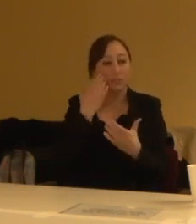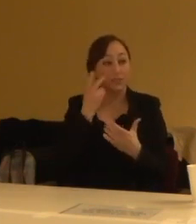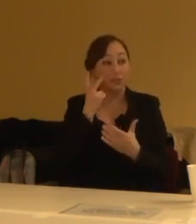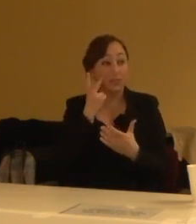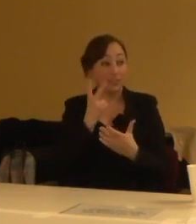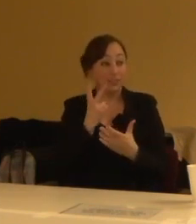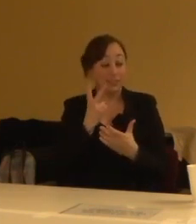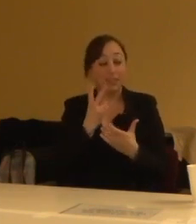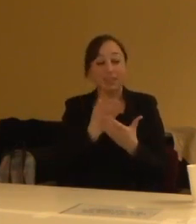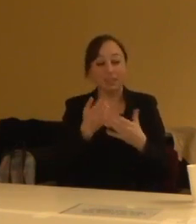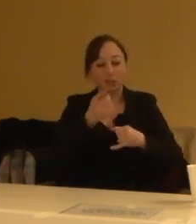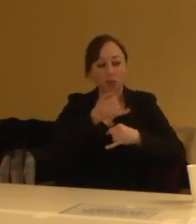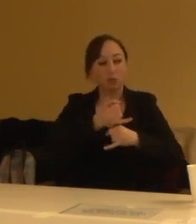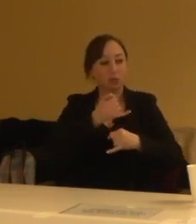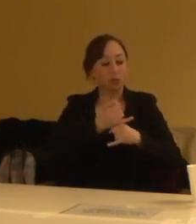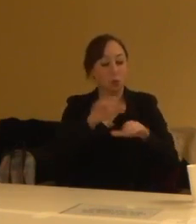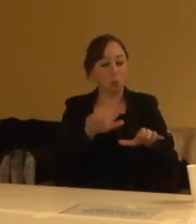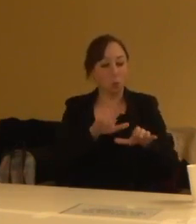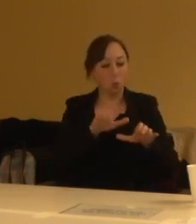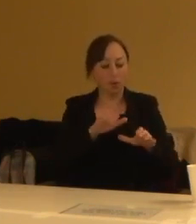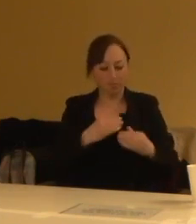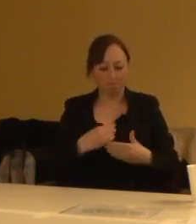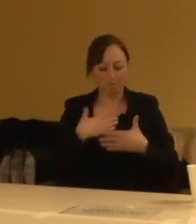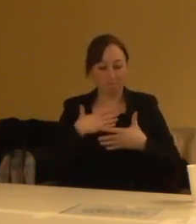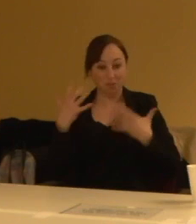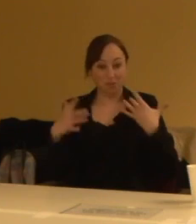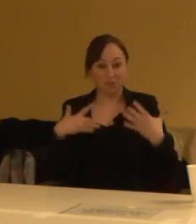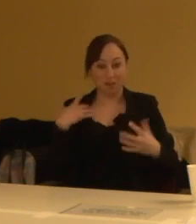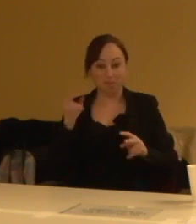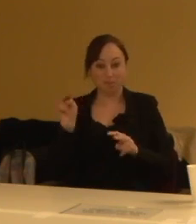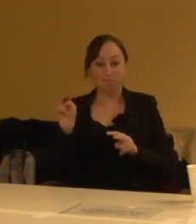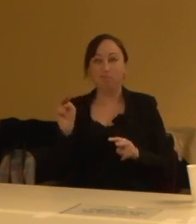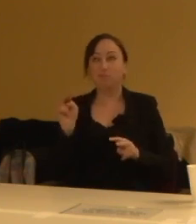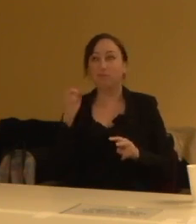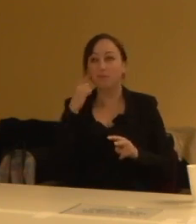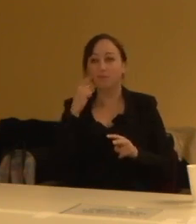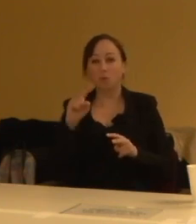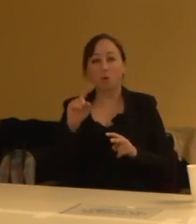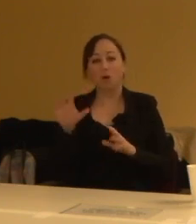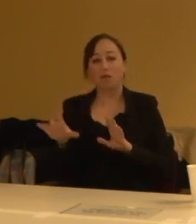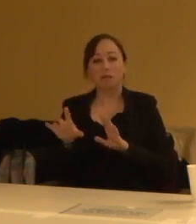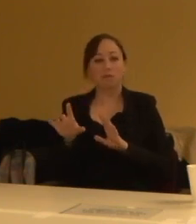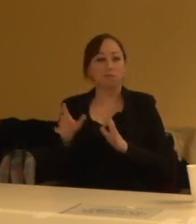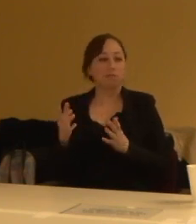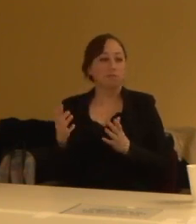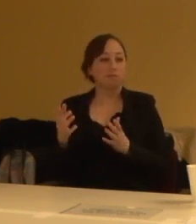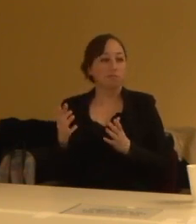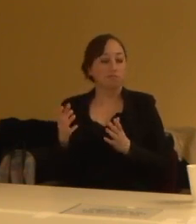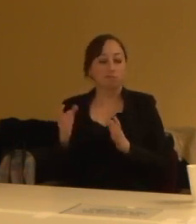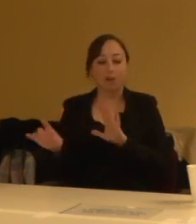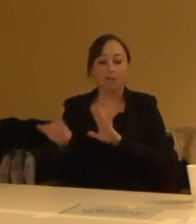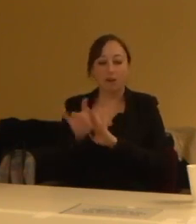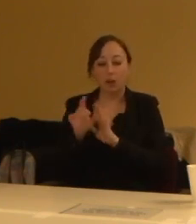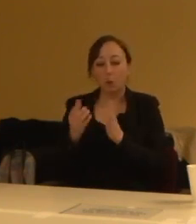are doing that have excited you in terms of, you know, finding, selecting new plays,